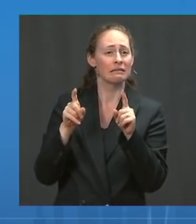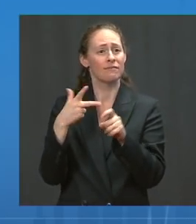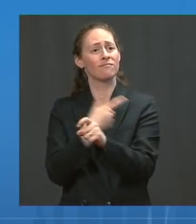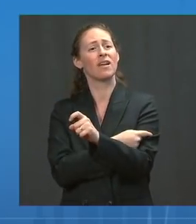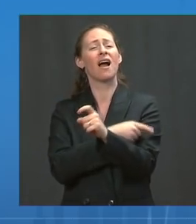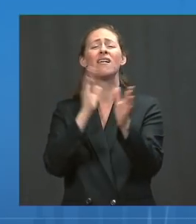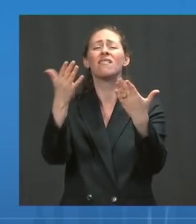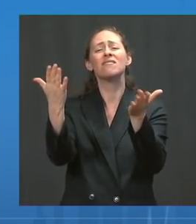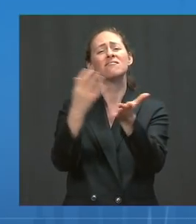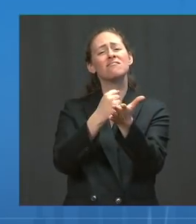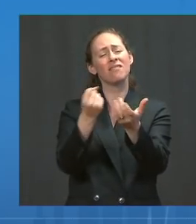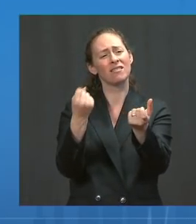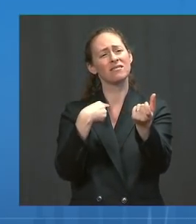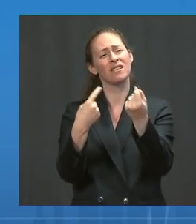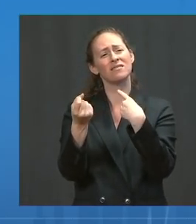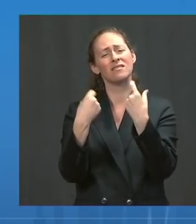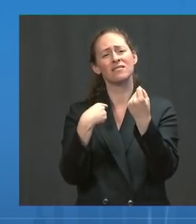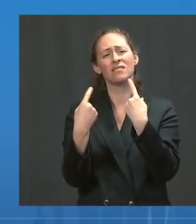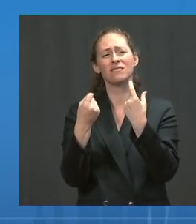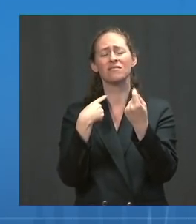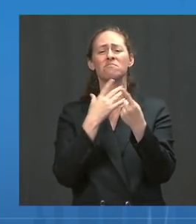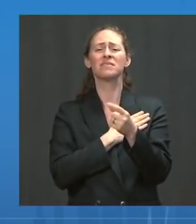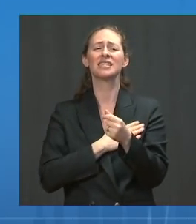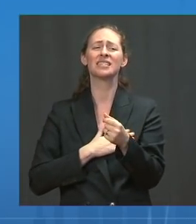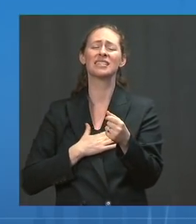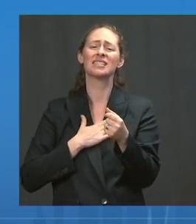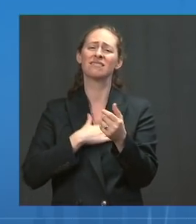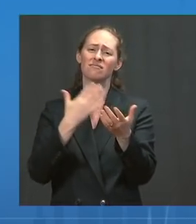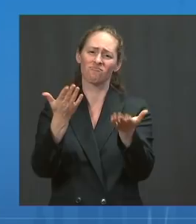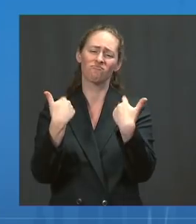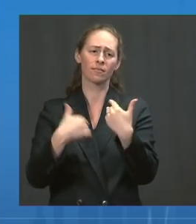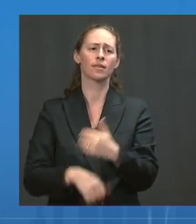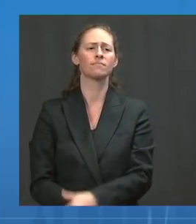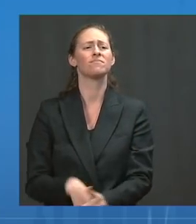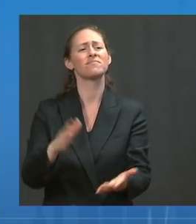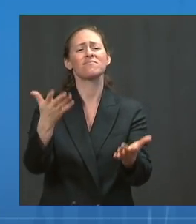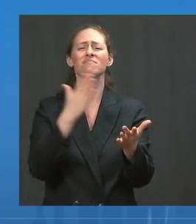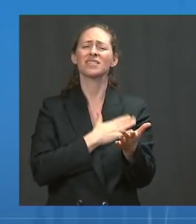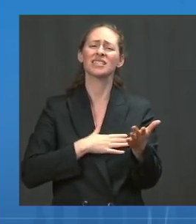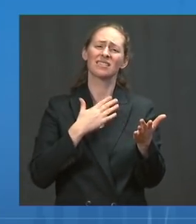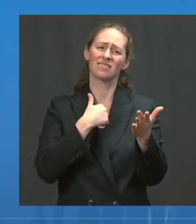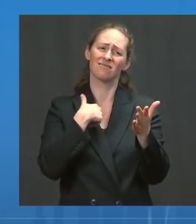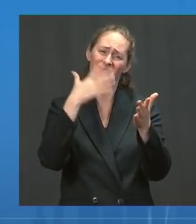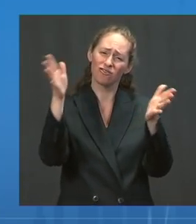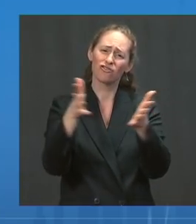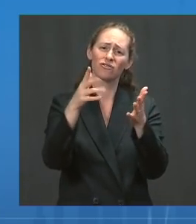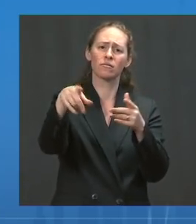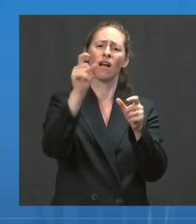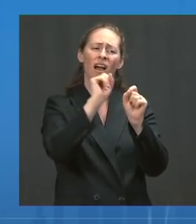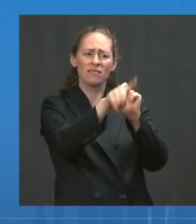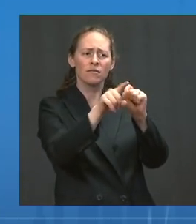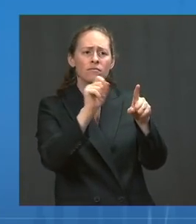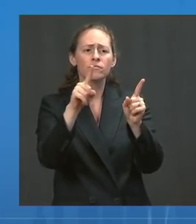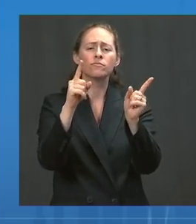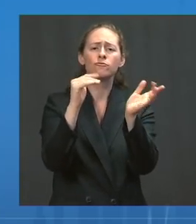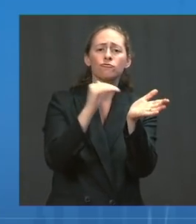My request to you is this: Ask your questions. Talk to your healthcare provider. Talk to your pharmacist.